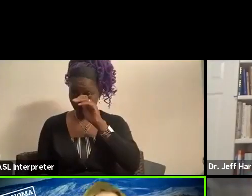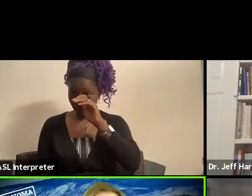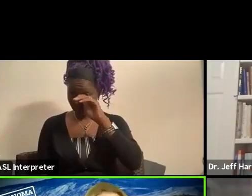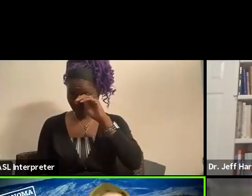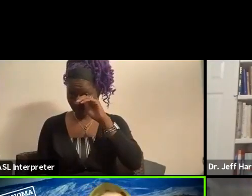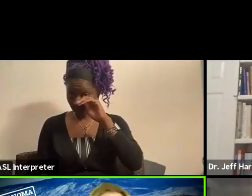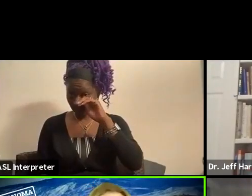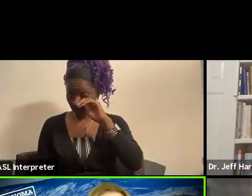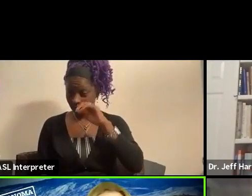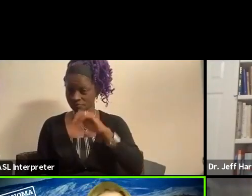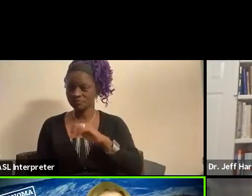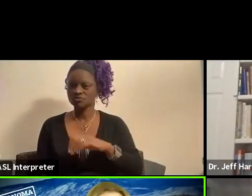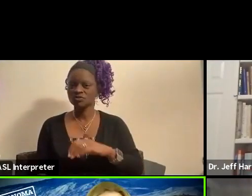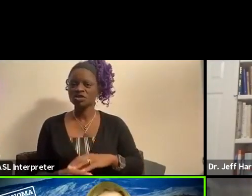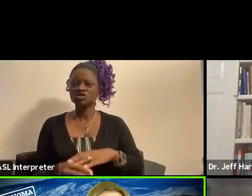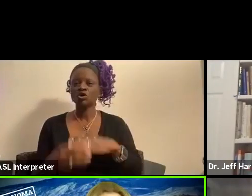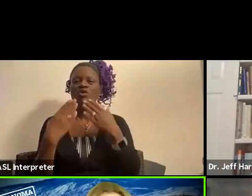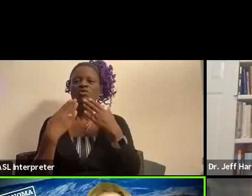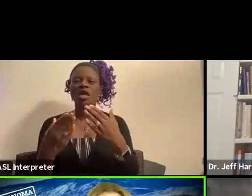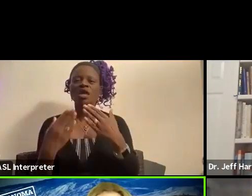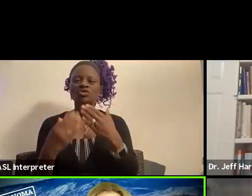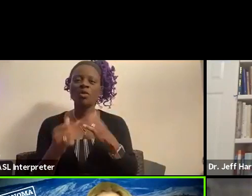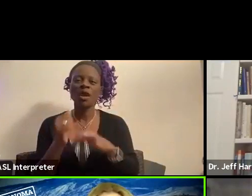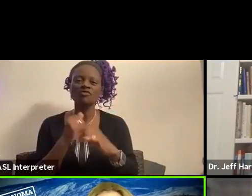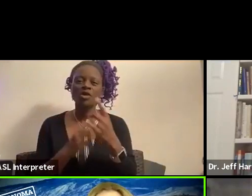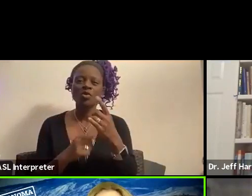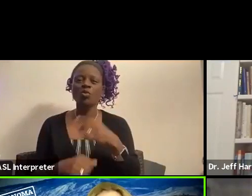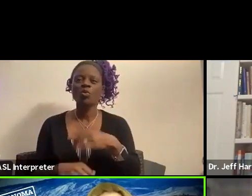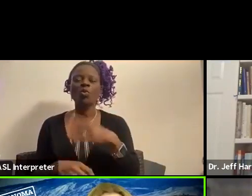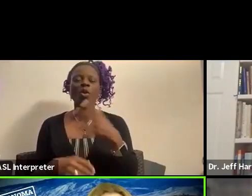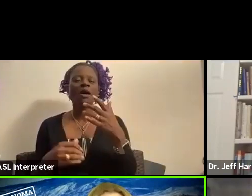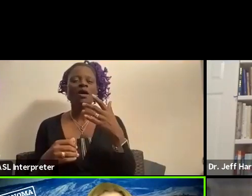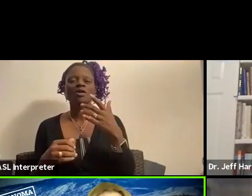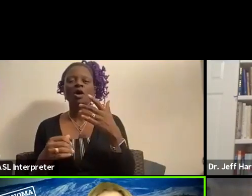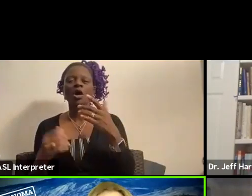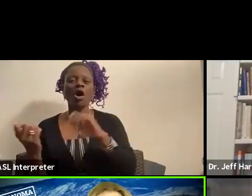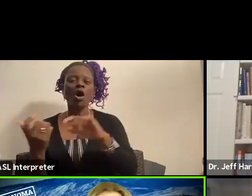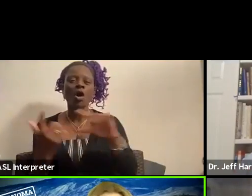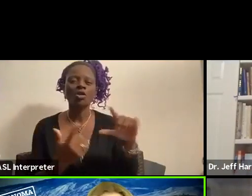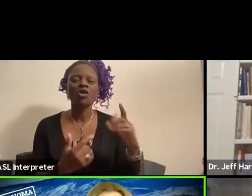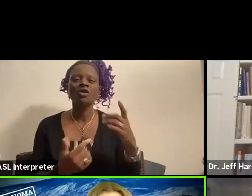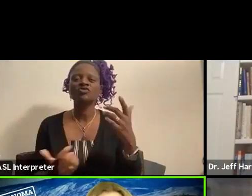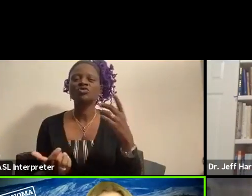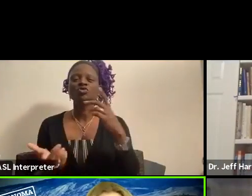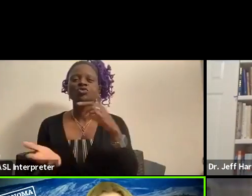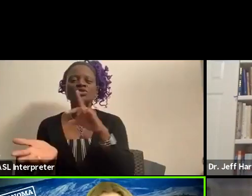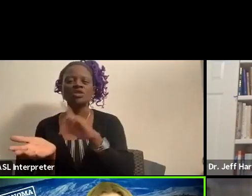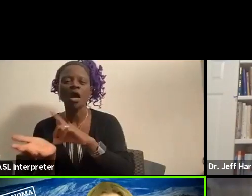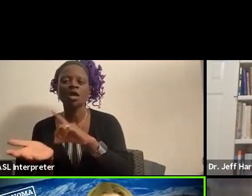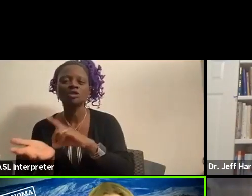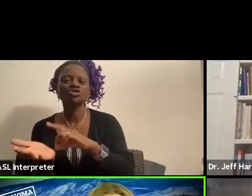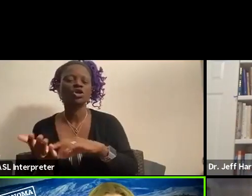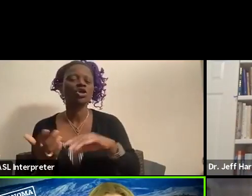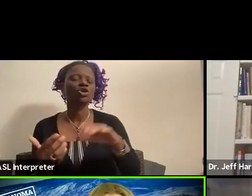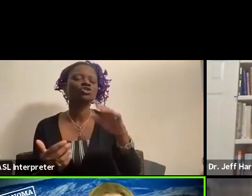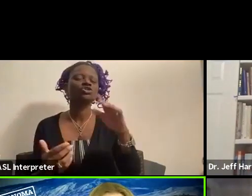thank you so much to all of our panelists, Dr. Harrington, Dr. Hurting doctora Mase, Dr. Sundari. Adam, really appreciate your participation.